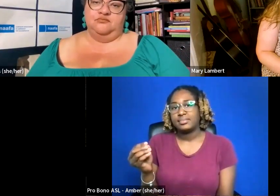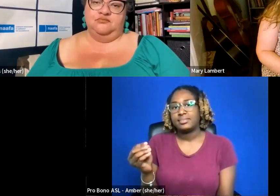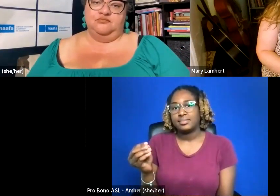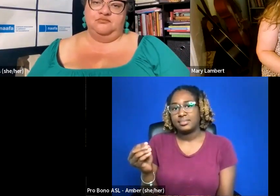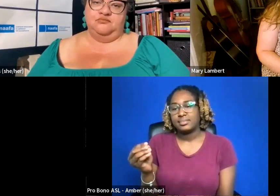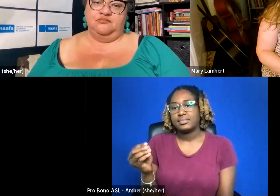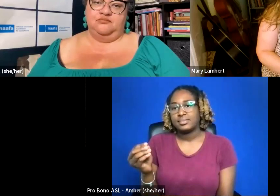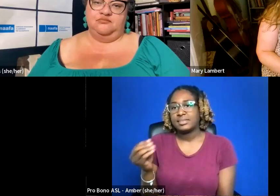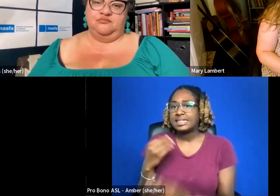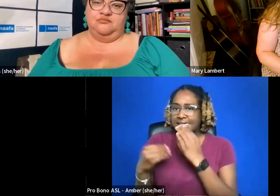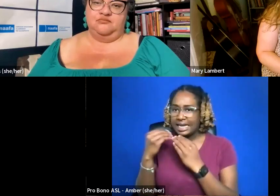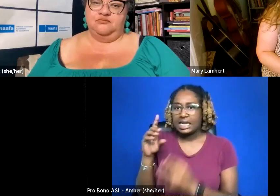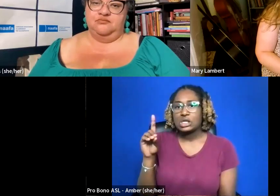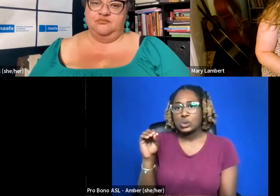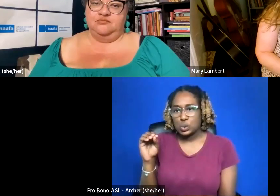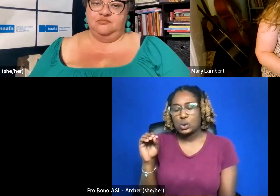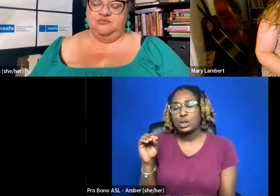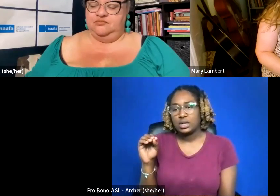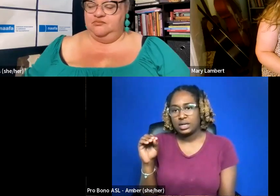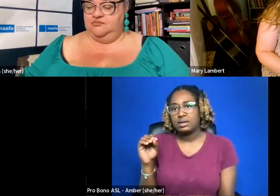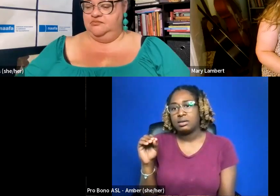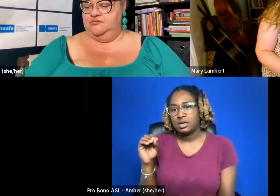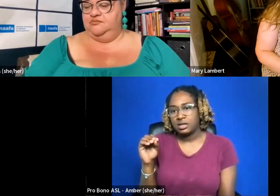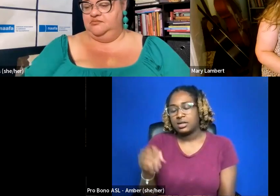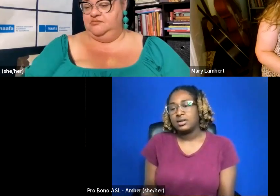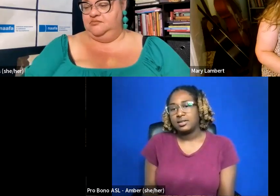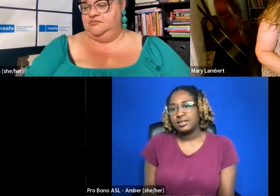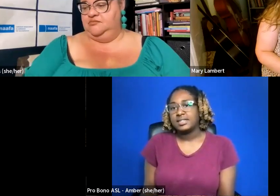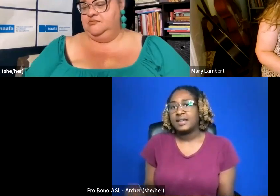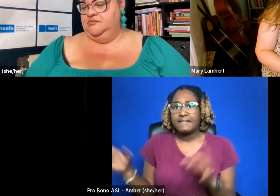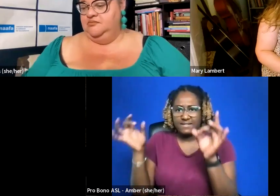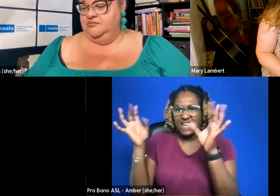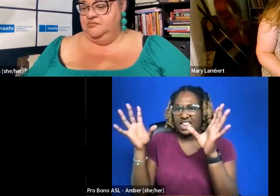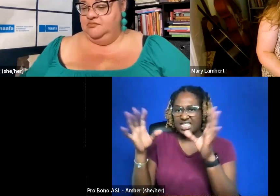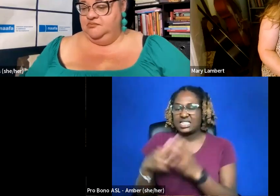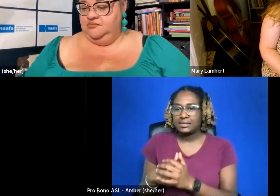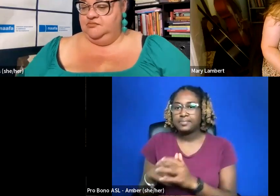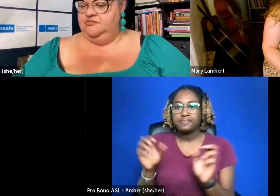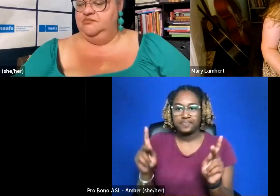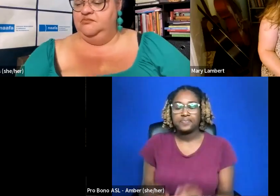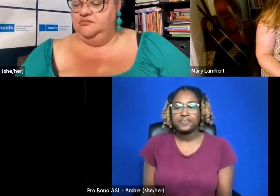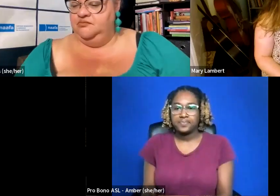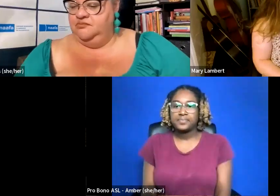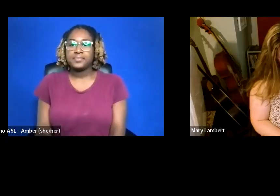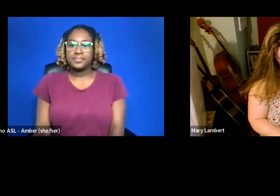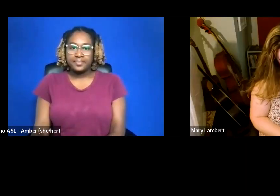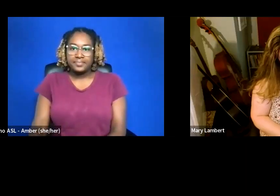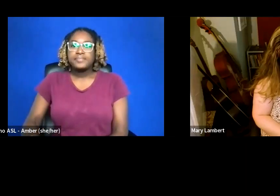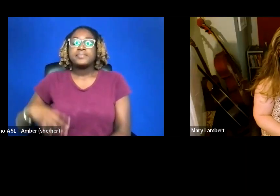eating disorders and violence. Okay,